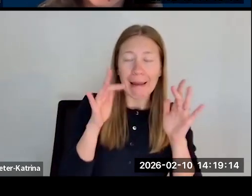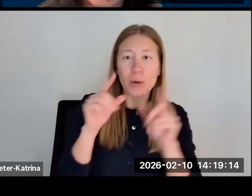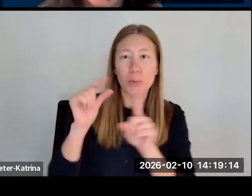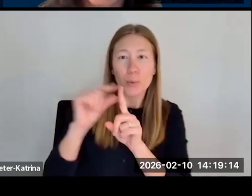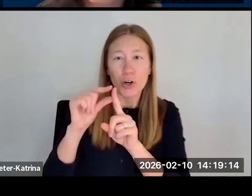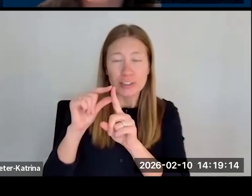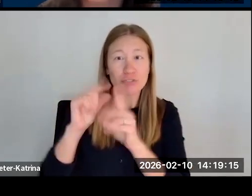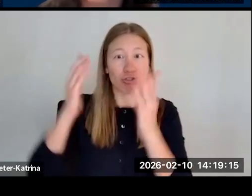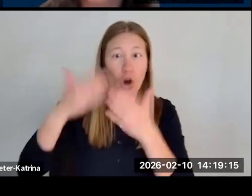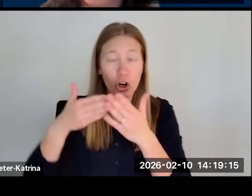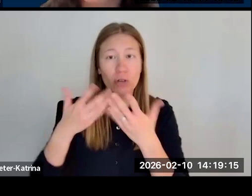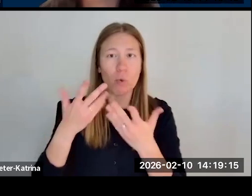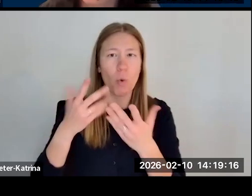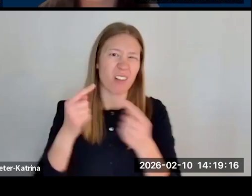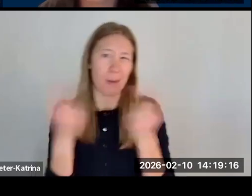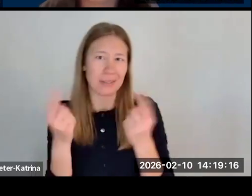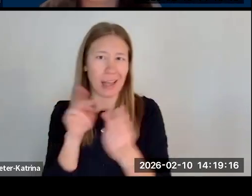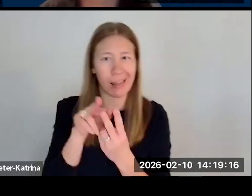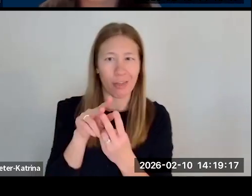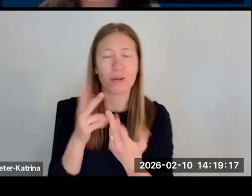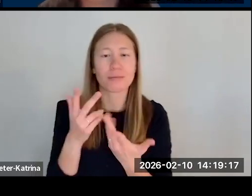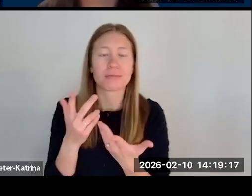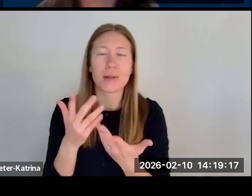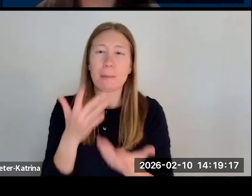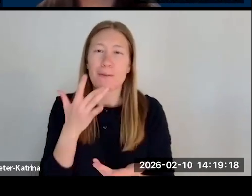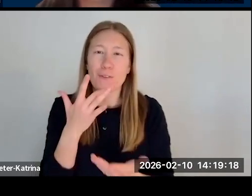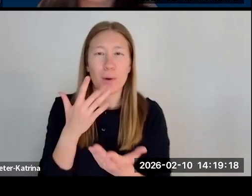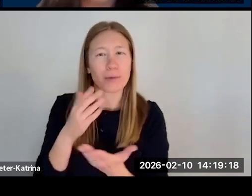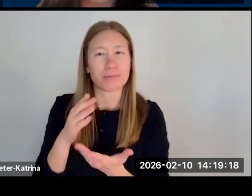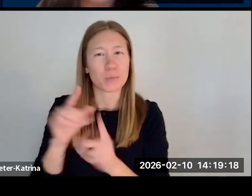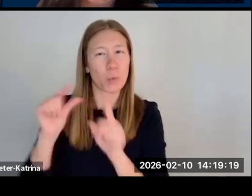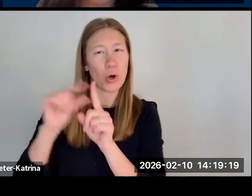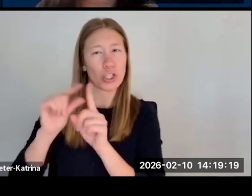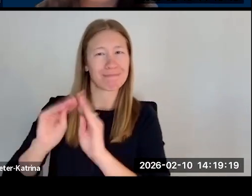that the text color pops out against the background and is easier to read.